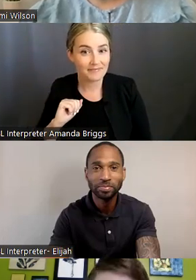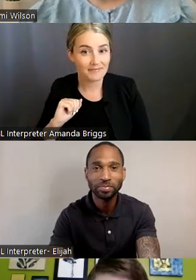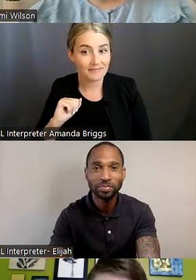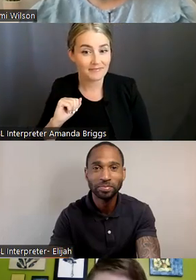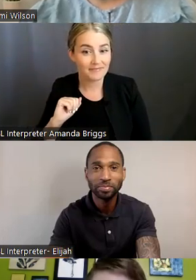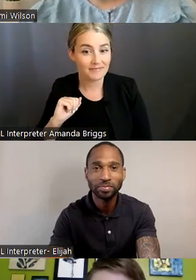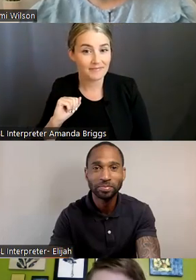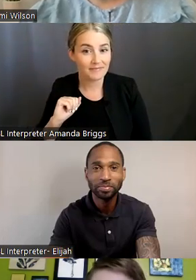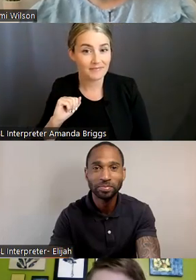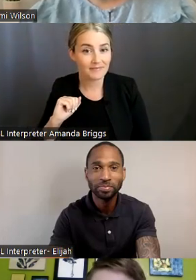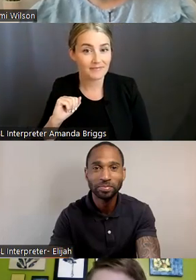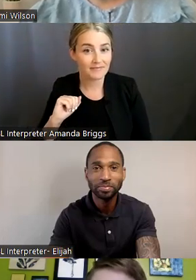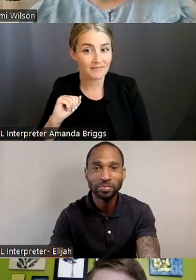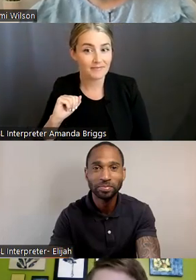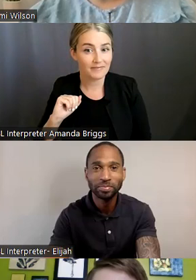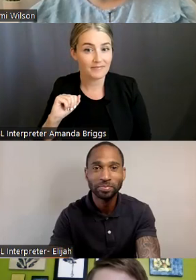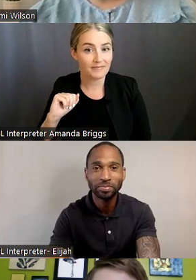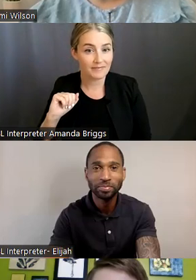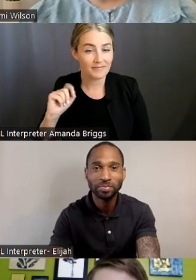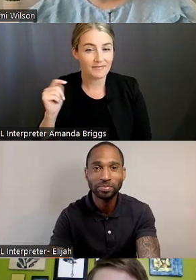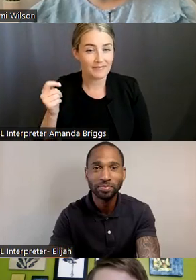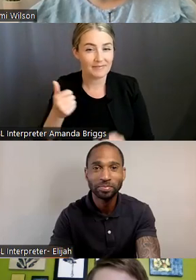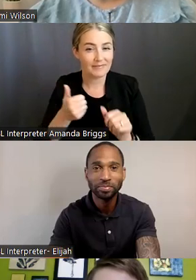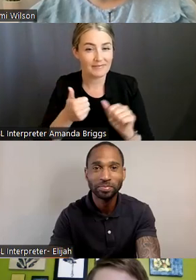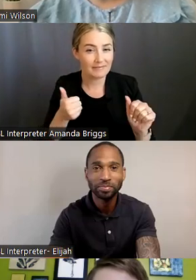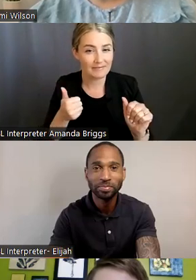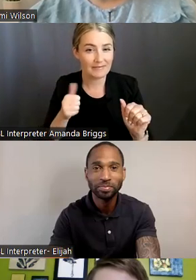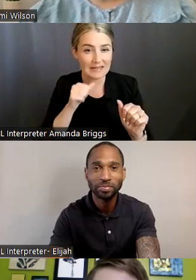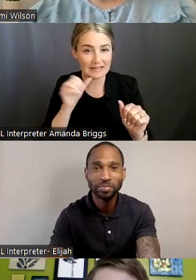okay. It seems to be on a little bit of a lag, but not not too bad. Okay.